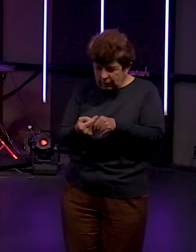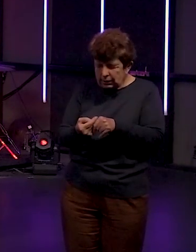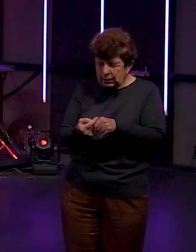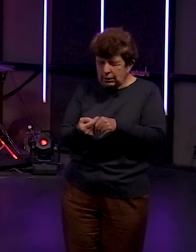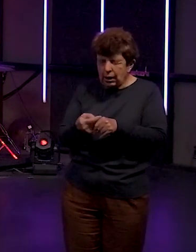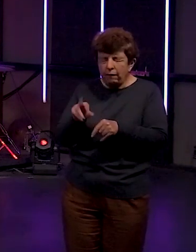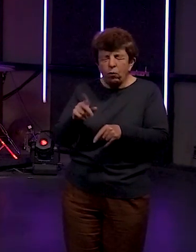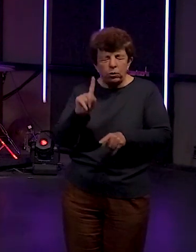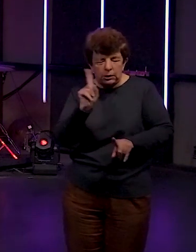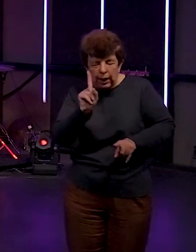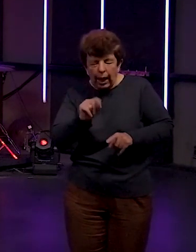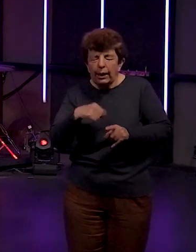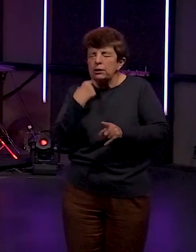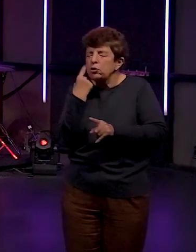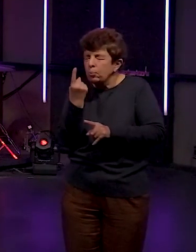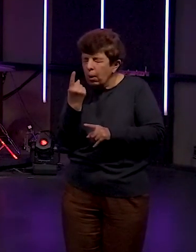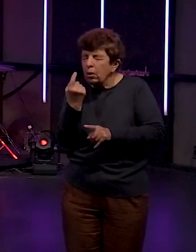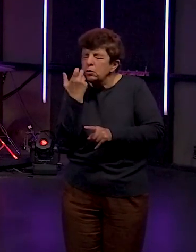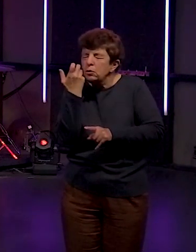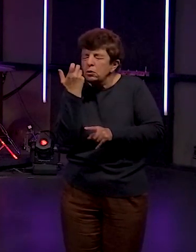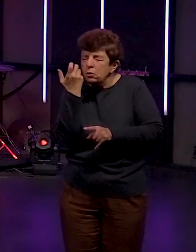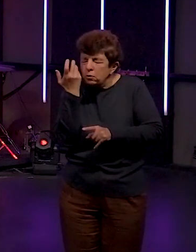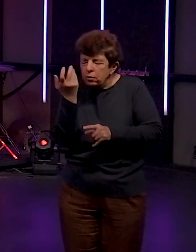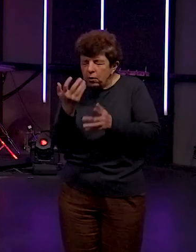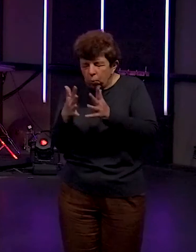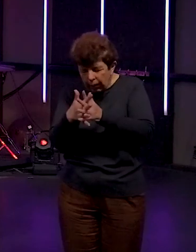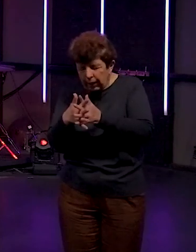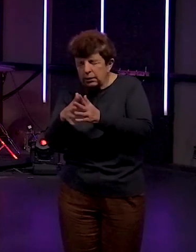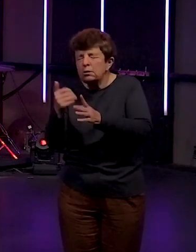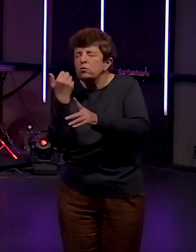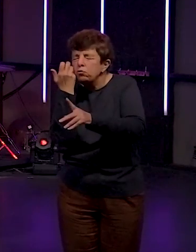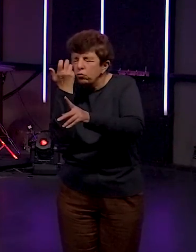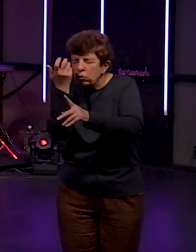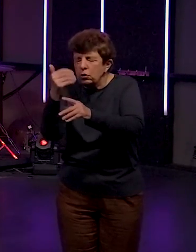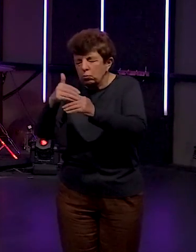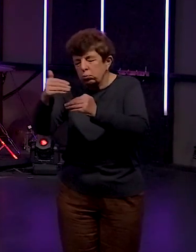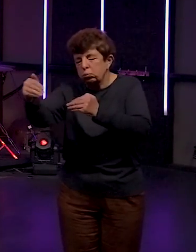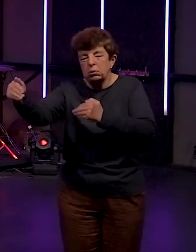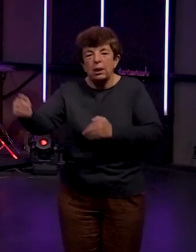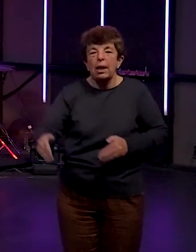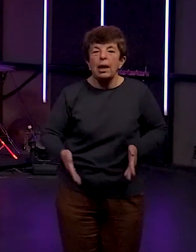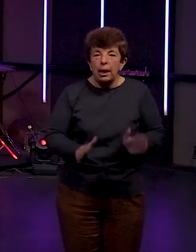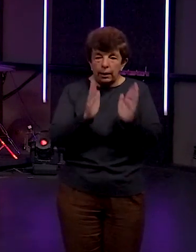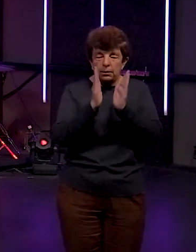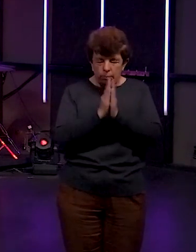today, tomorrow, for the week, the months ahead. Let us pray...